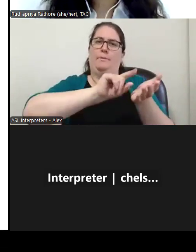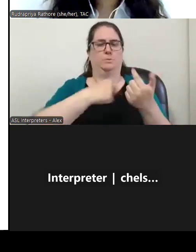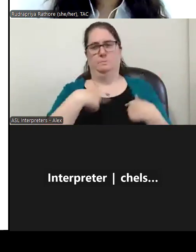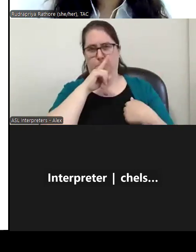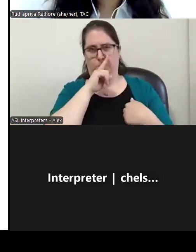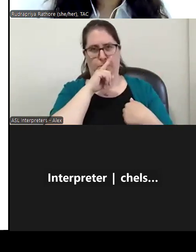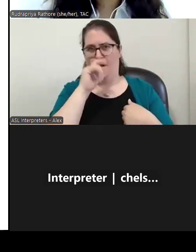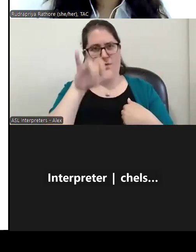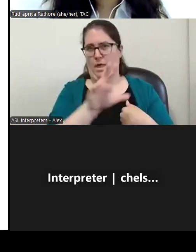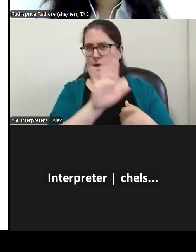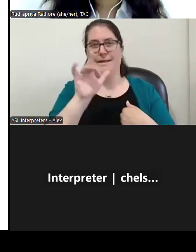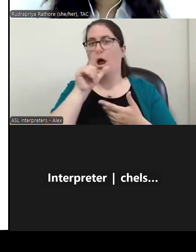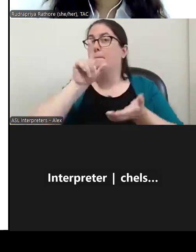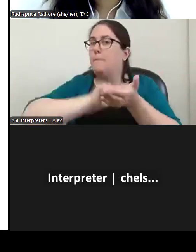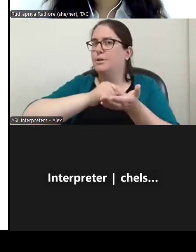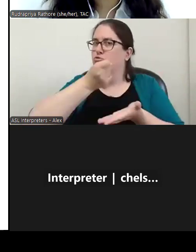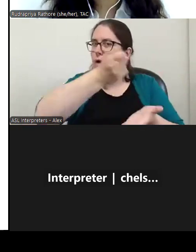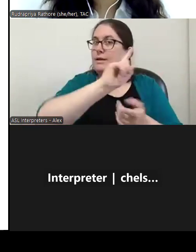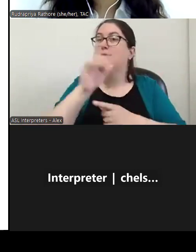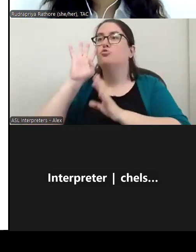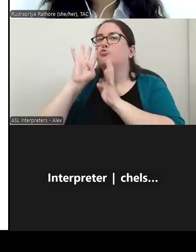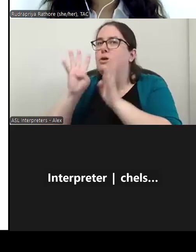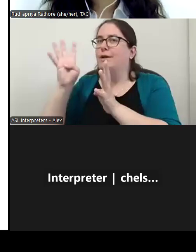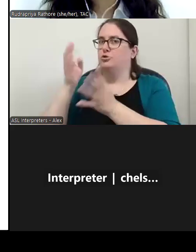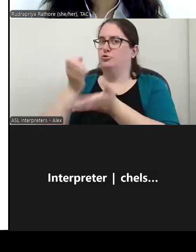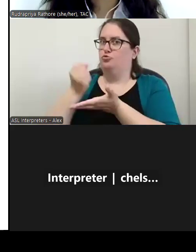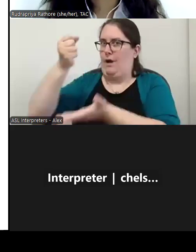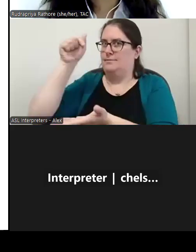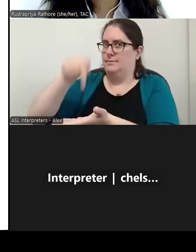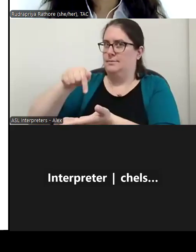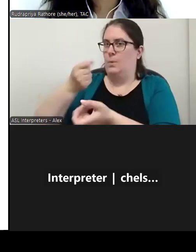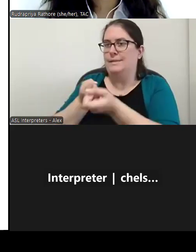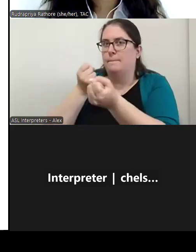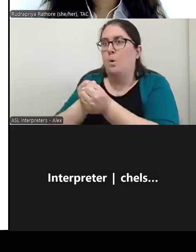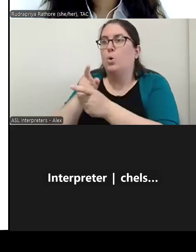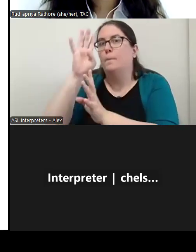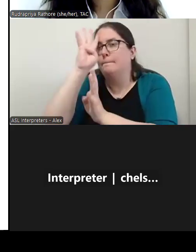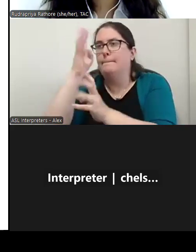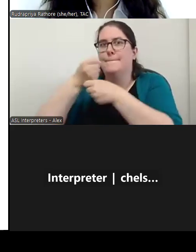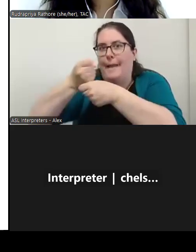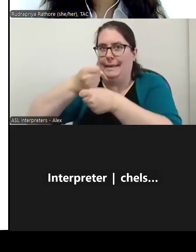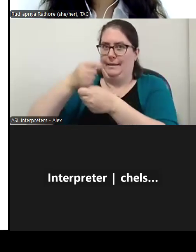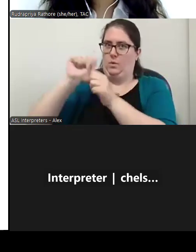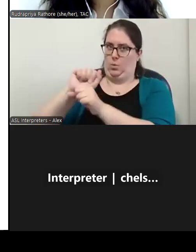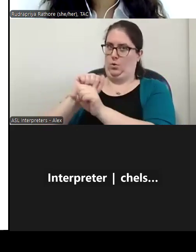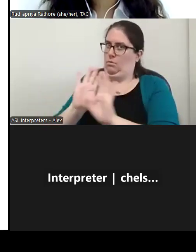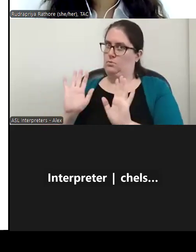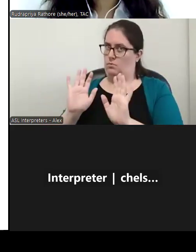not a publishing grant it is a creation grant we fund the creation of the work if you receive